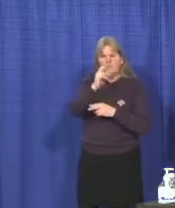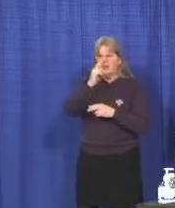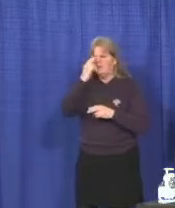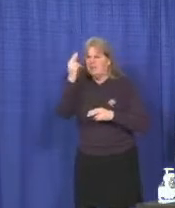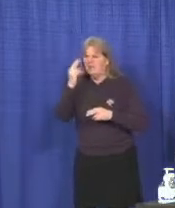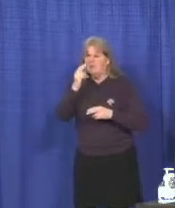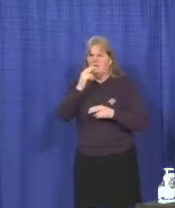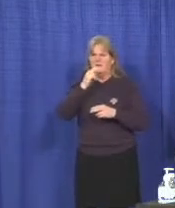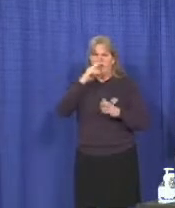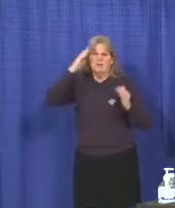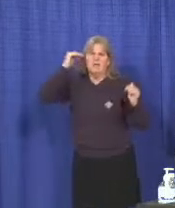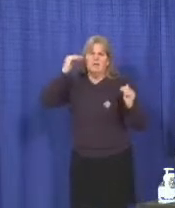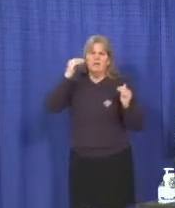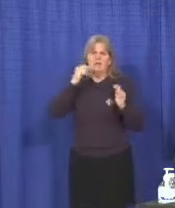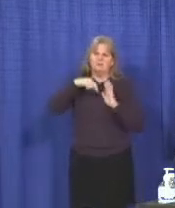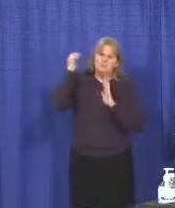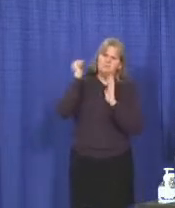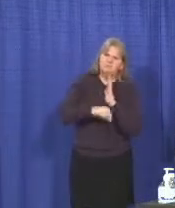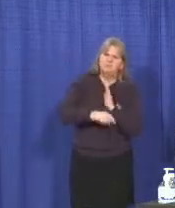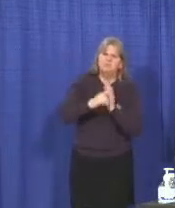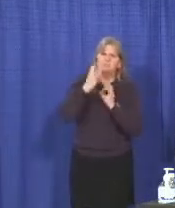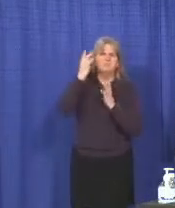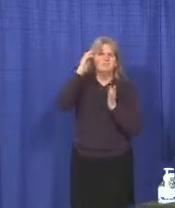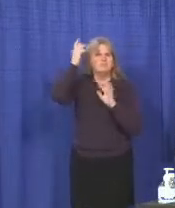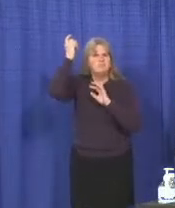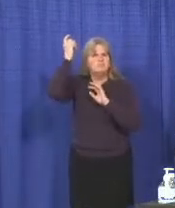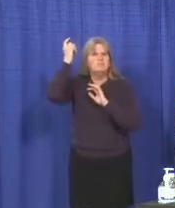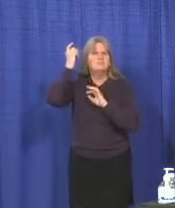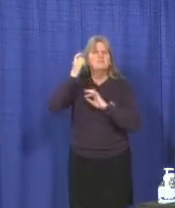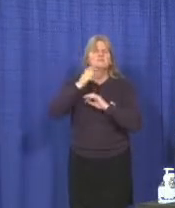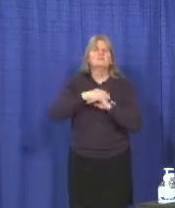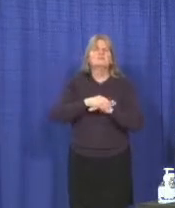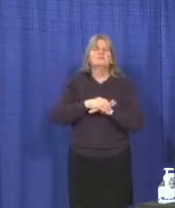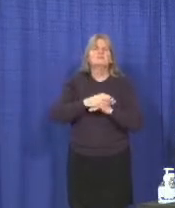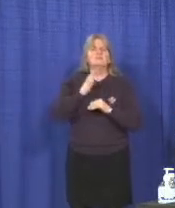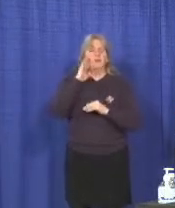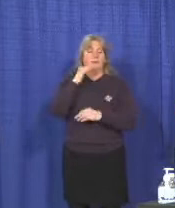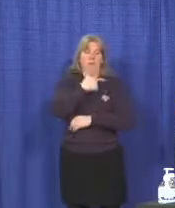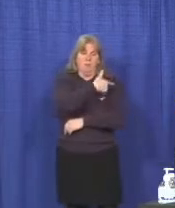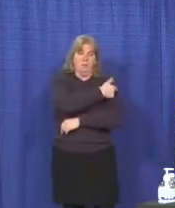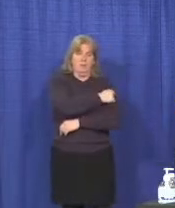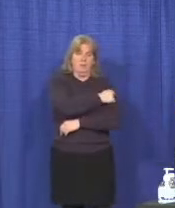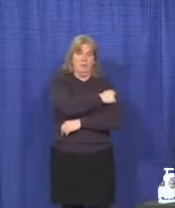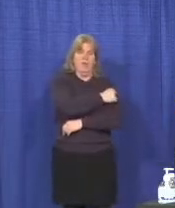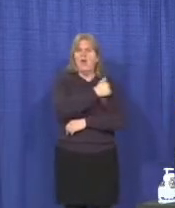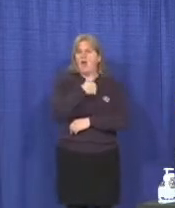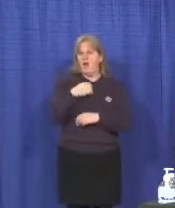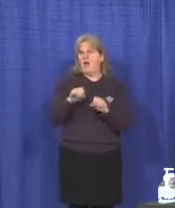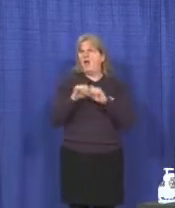are unusual unexpected or severe. We've always had a system for